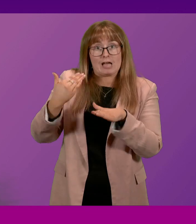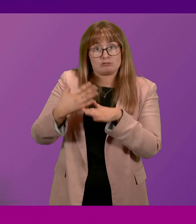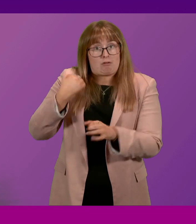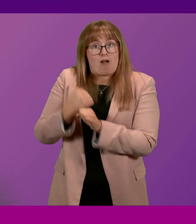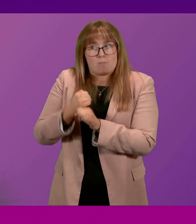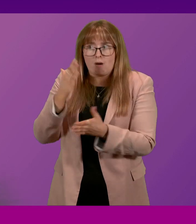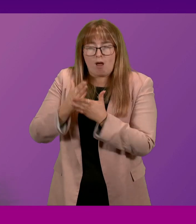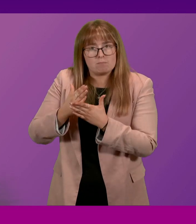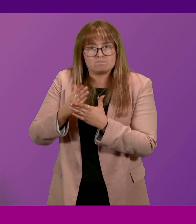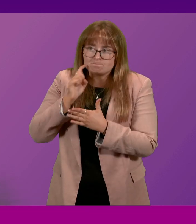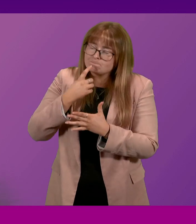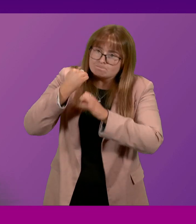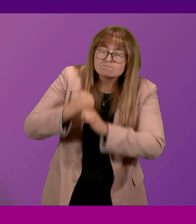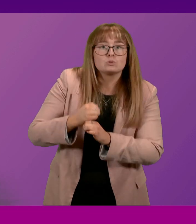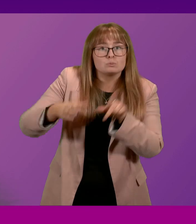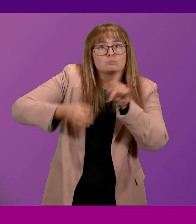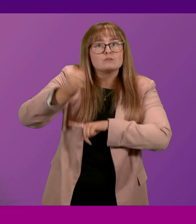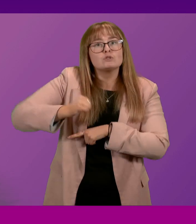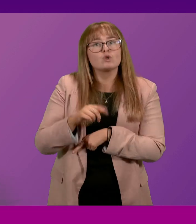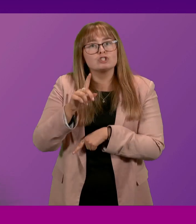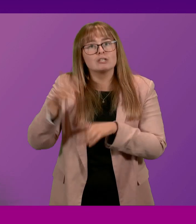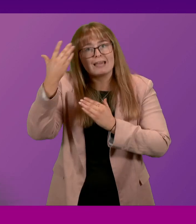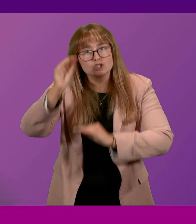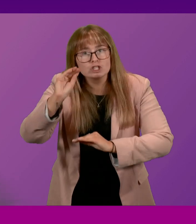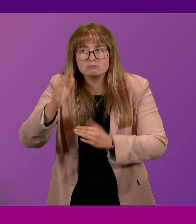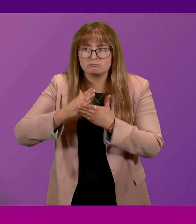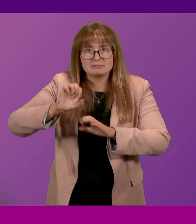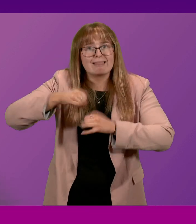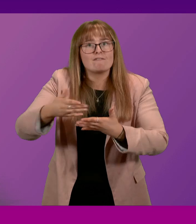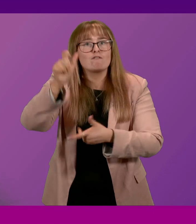is determined to strengthen Scottish education and deliver for the people of Scotland.